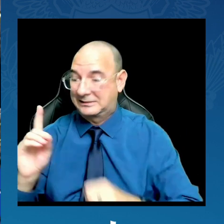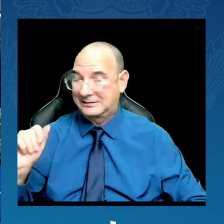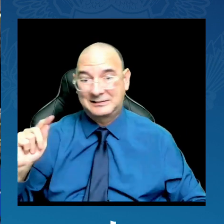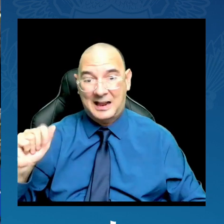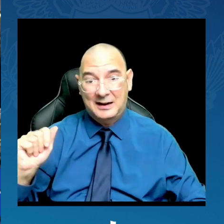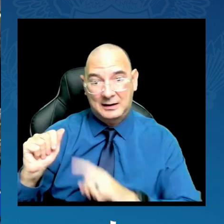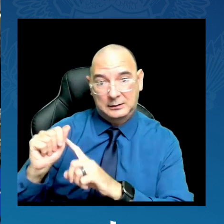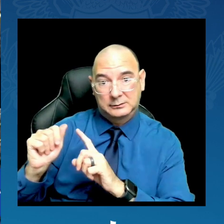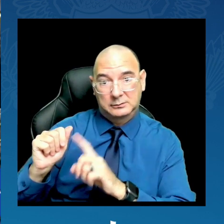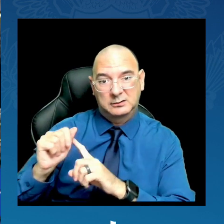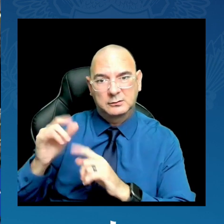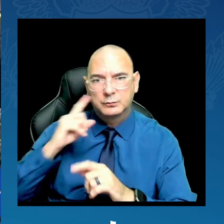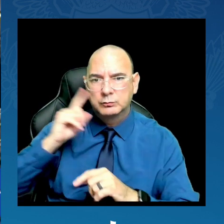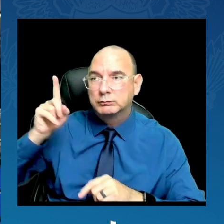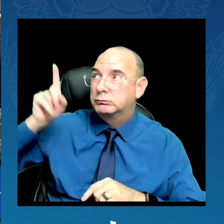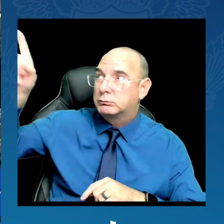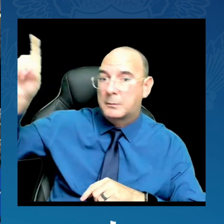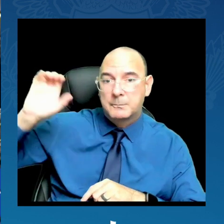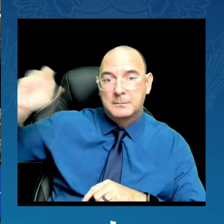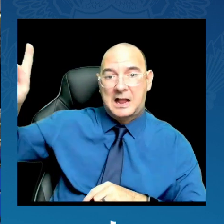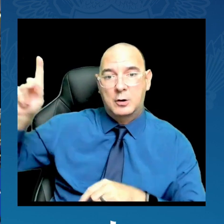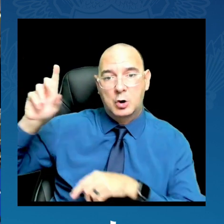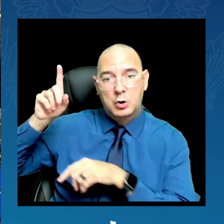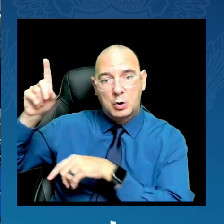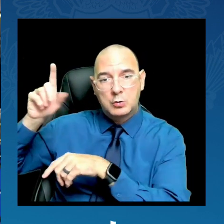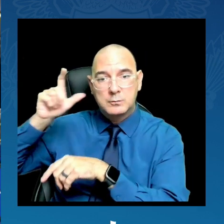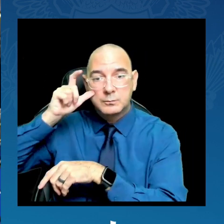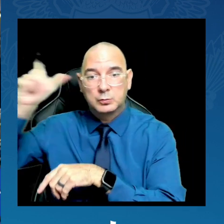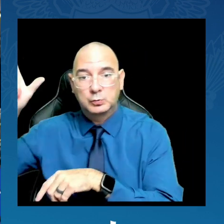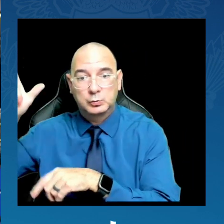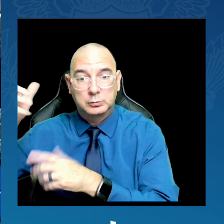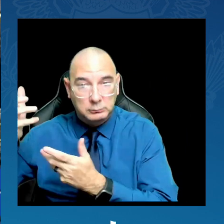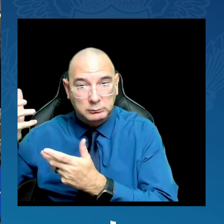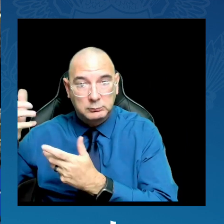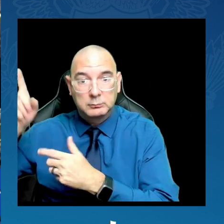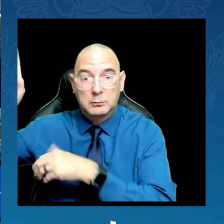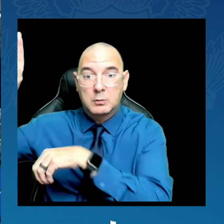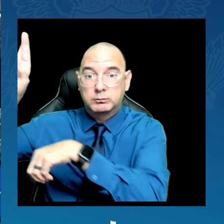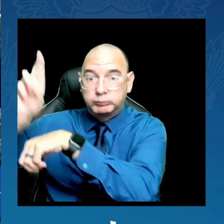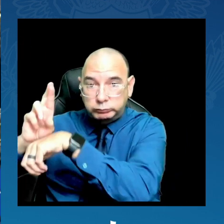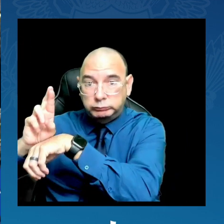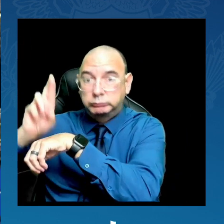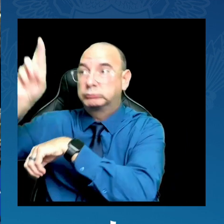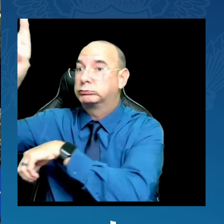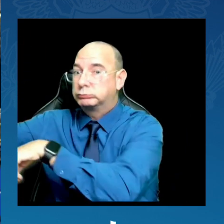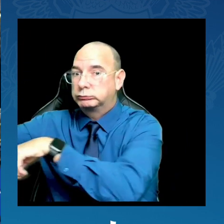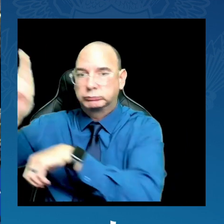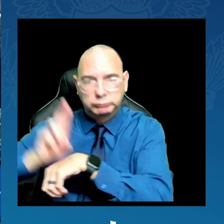At the same time, we have been working together to expand the global reach of our Artemis Accords. With the accords,